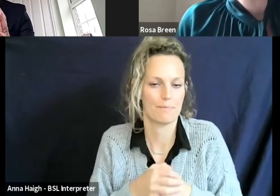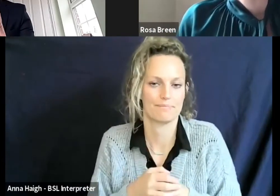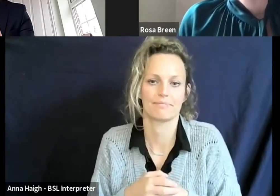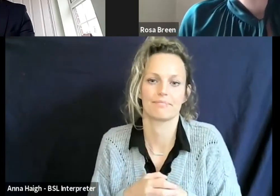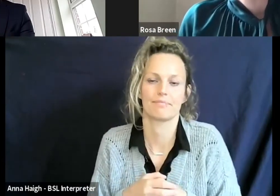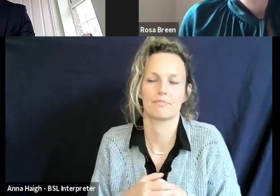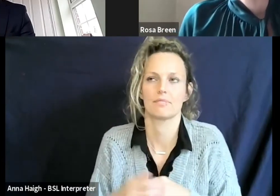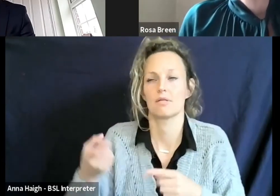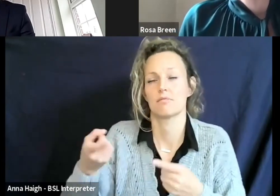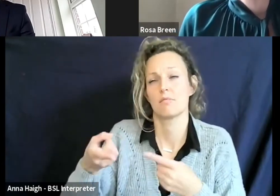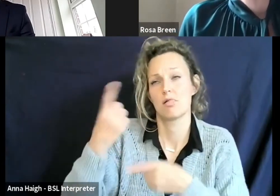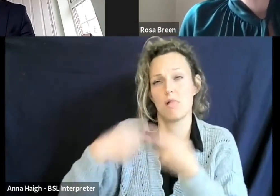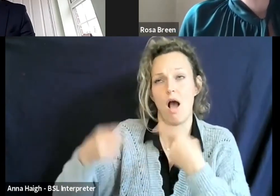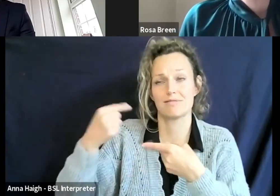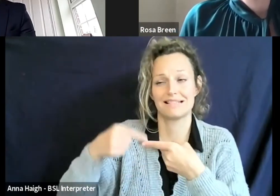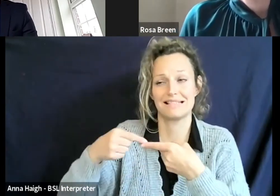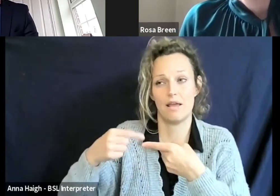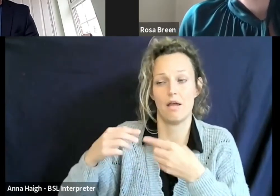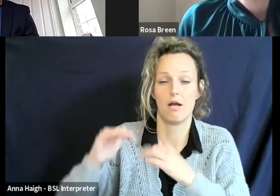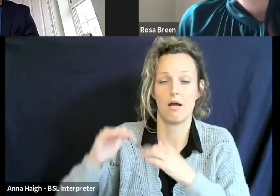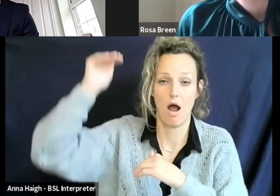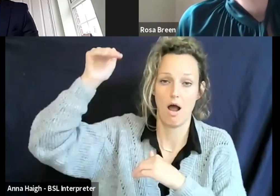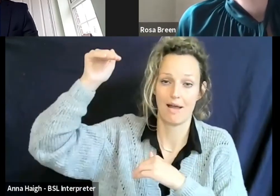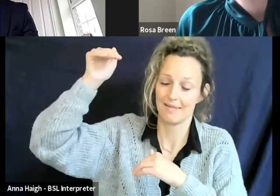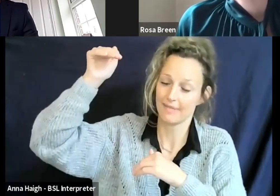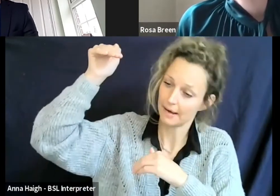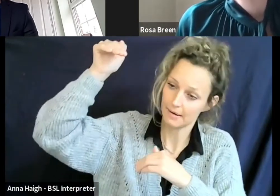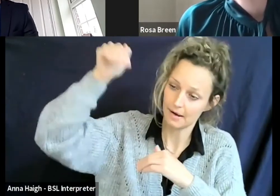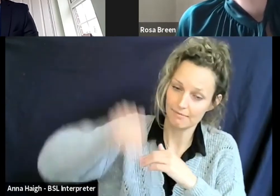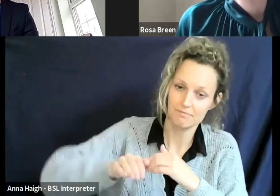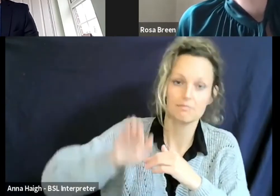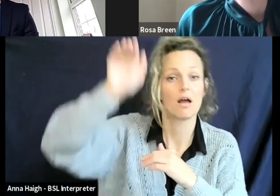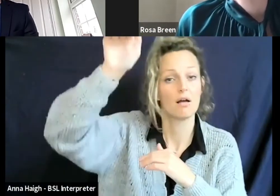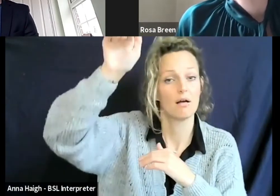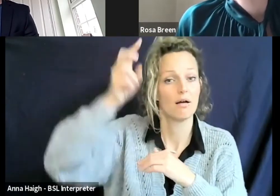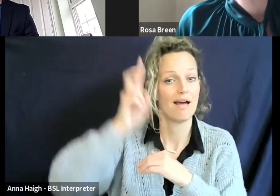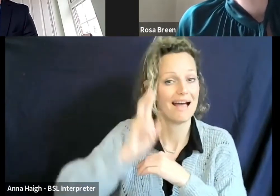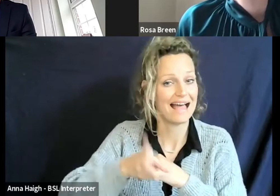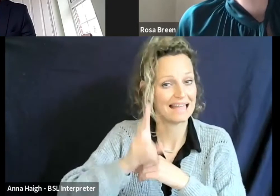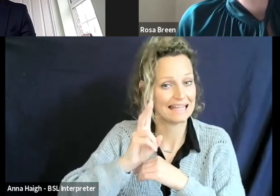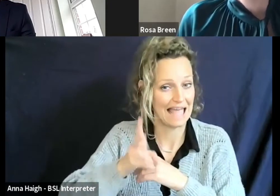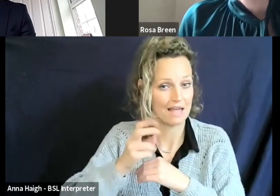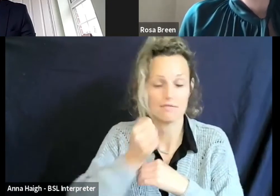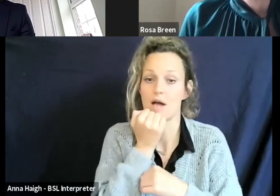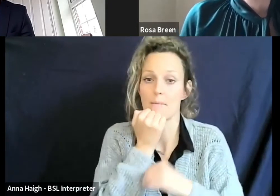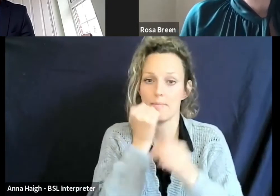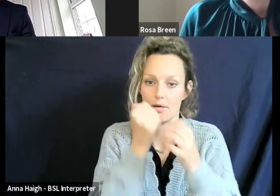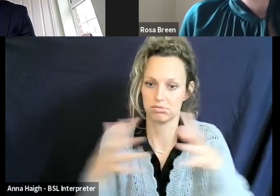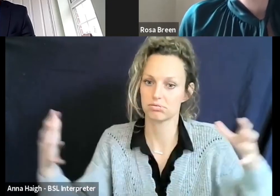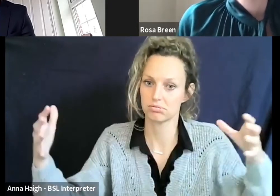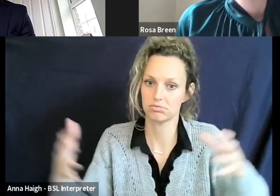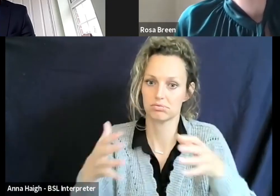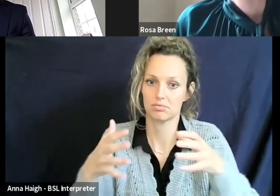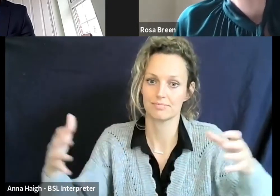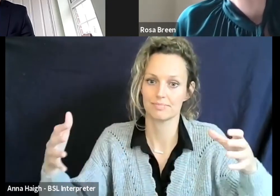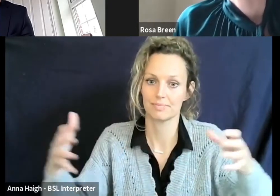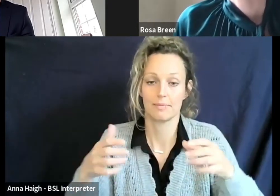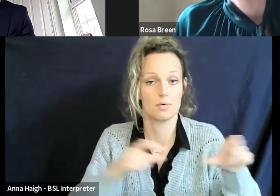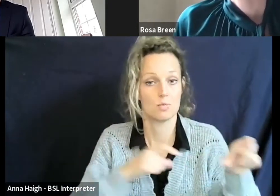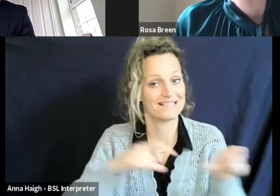Since the pandemic started we have seen a number of applications within the public sector significantly increase. We are at a lower point than we were last May and June, were the high